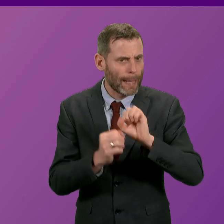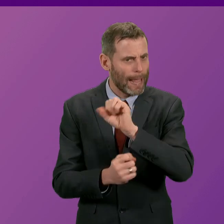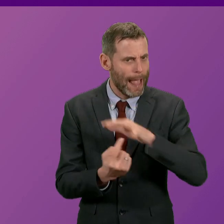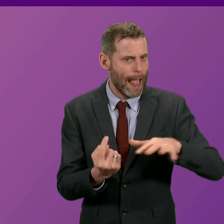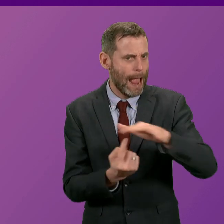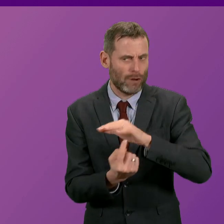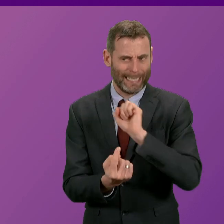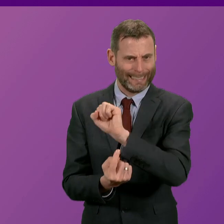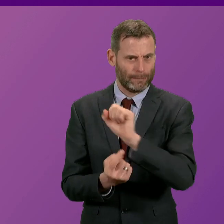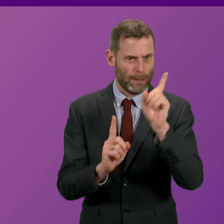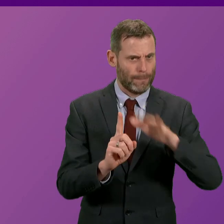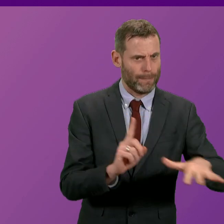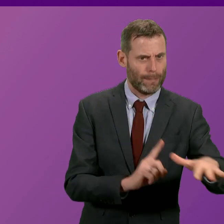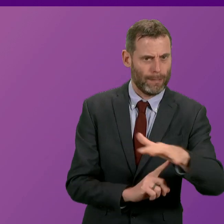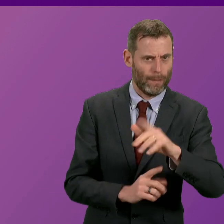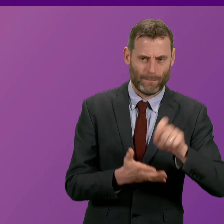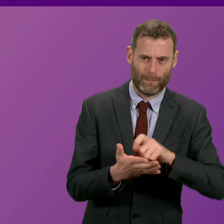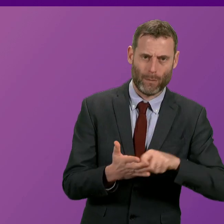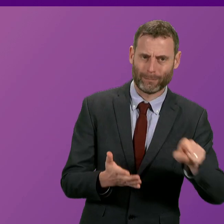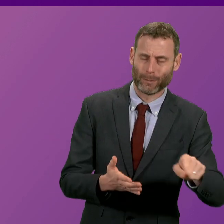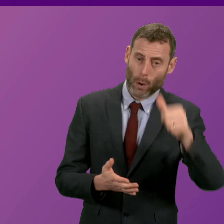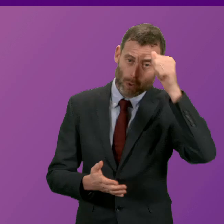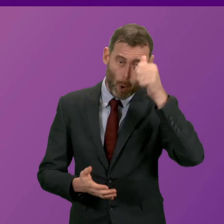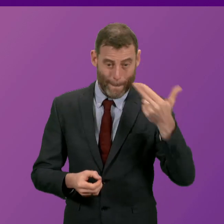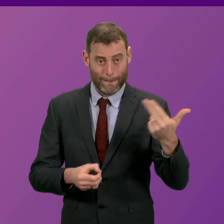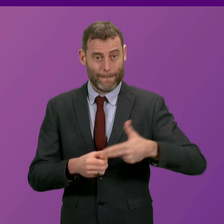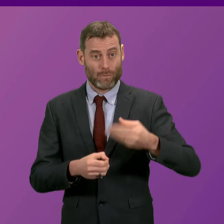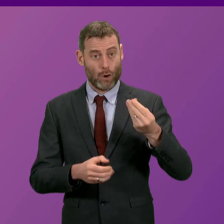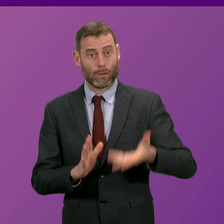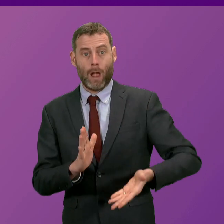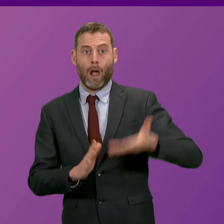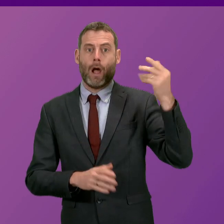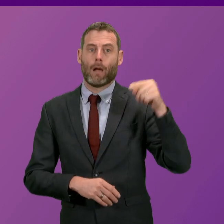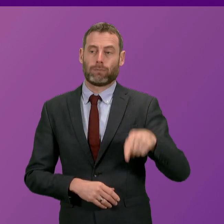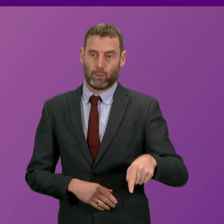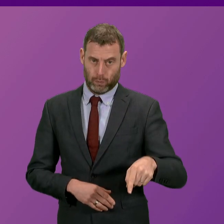behalf of his constituents. Fuel costs can make a significant contribution to